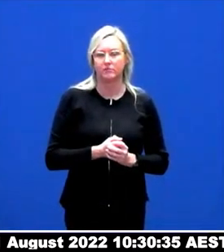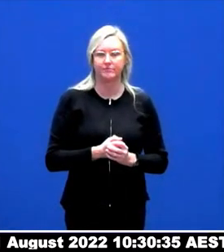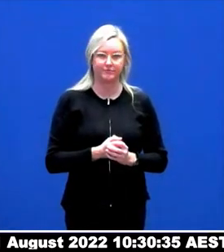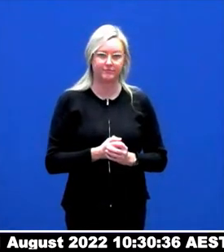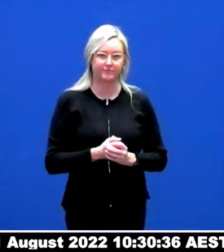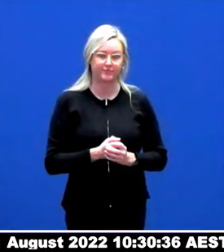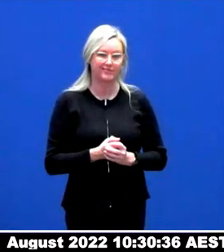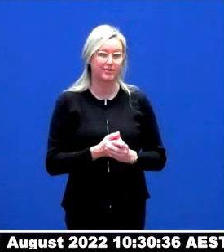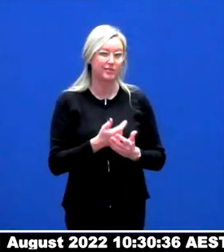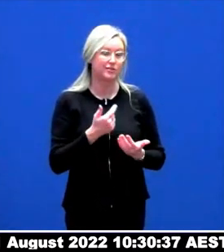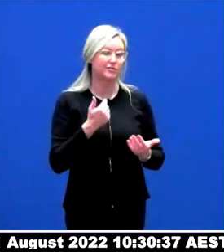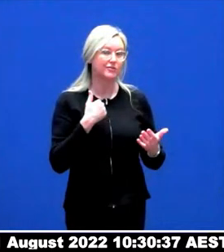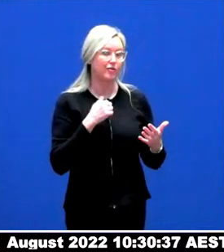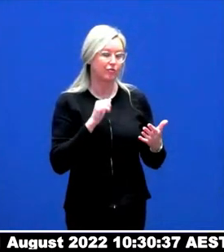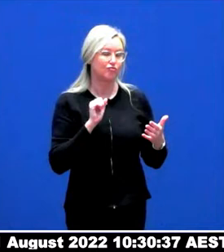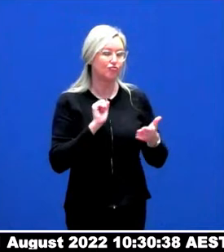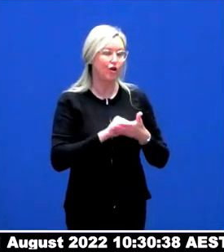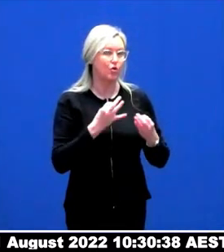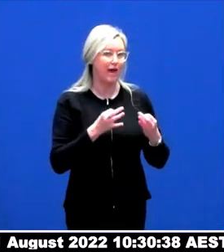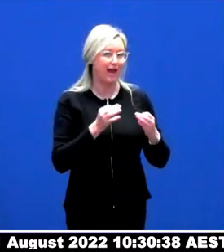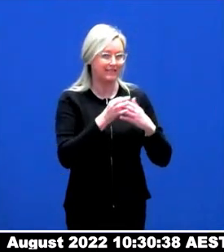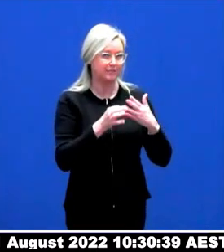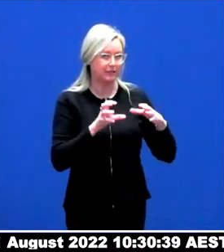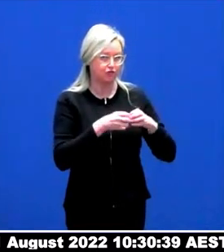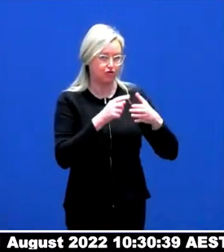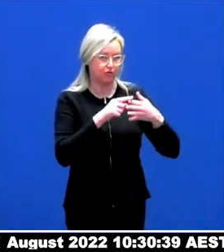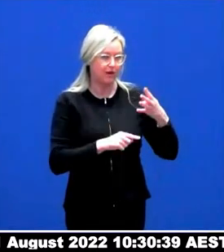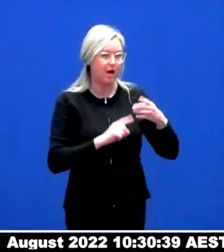the Agreement, is it the Commonwealth's understanding that this Agreement should